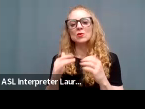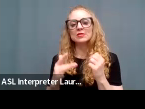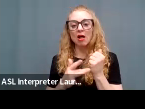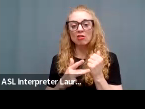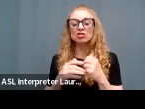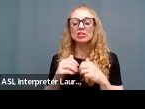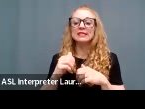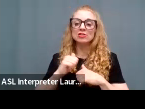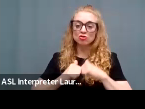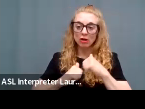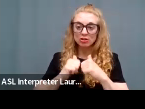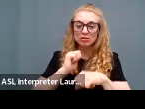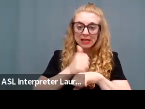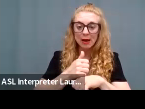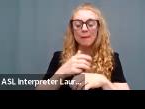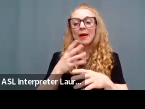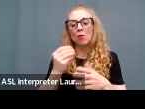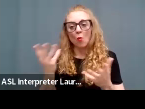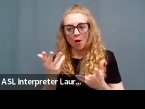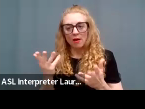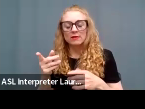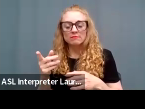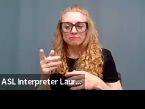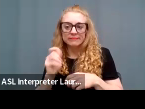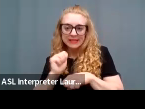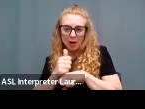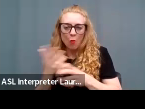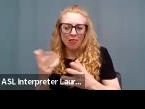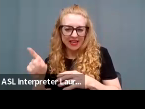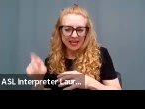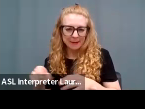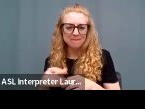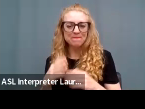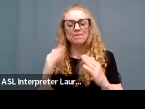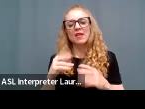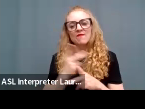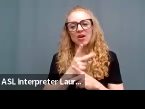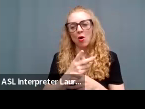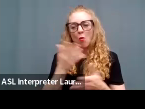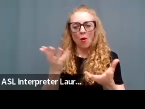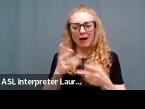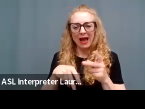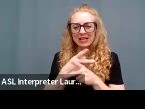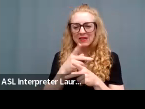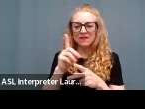versus what's already in place um figure out what kind of device hubs and voice assistance we want